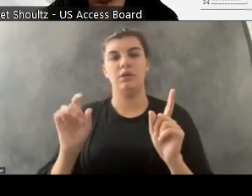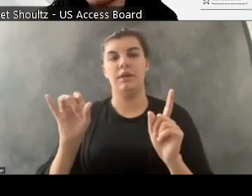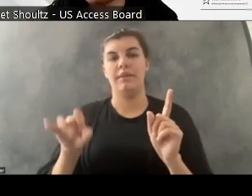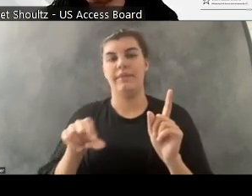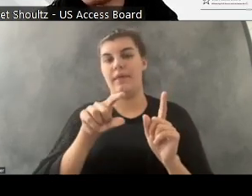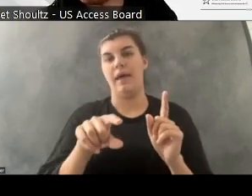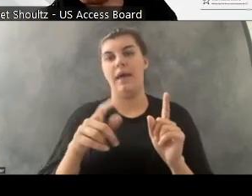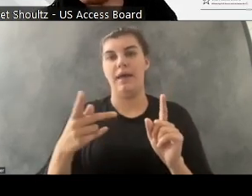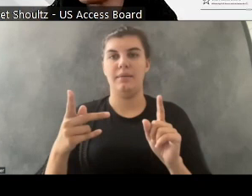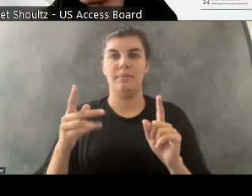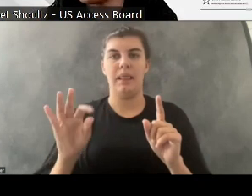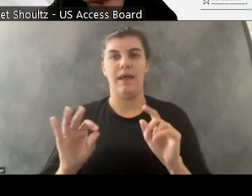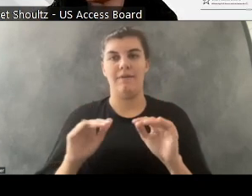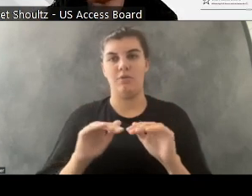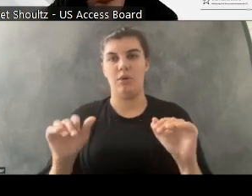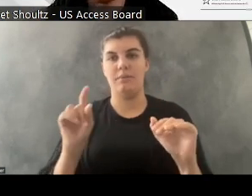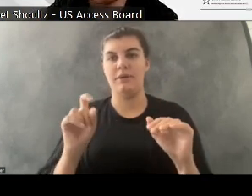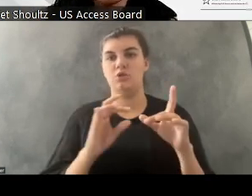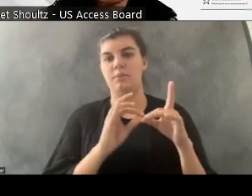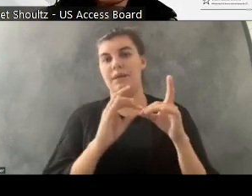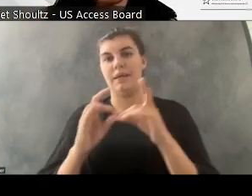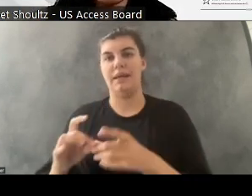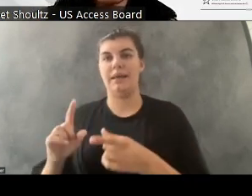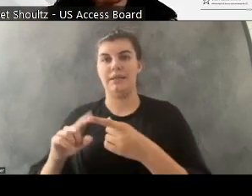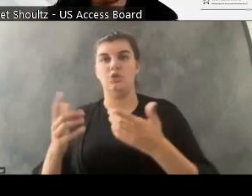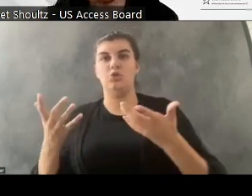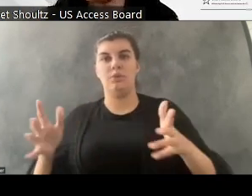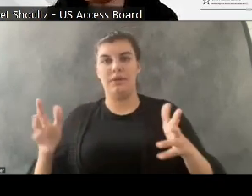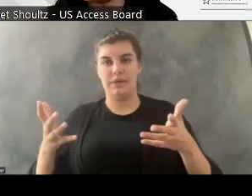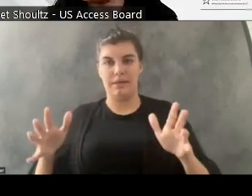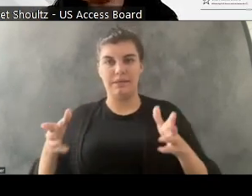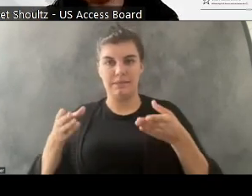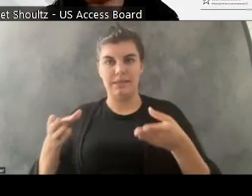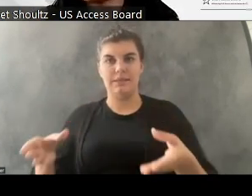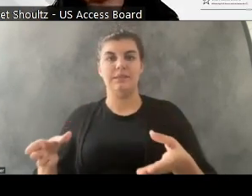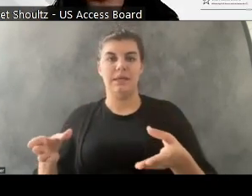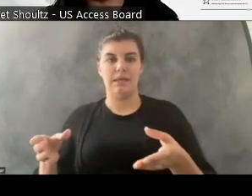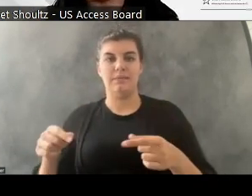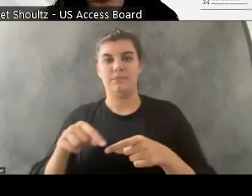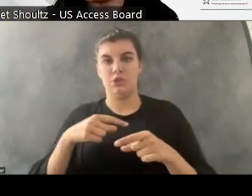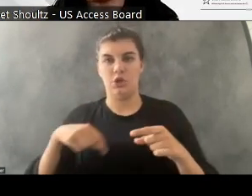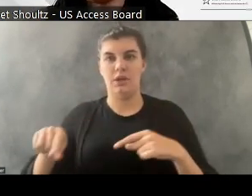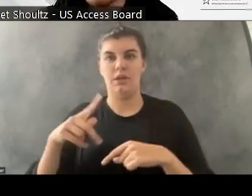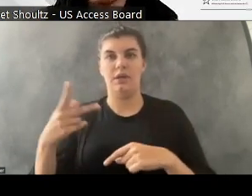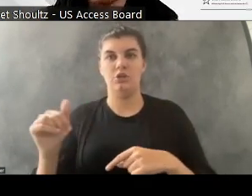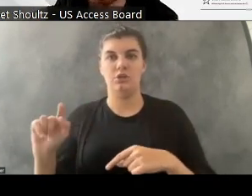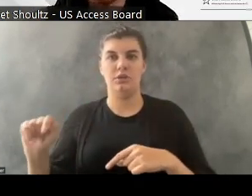boarding platforms need to be connected to existing pedestrian circulation paths